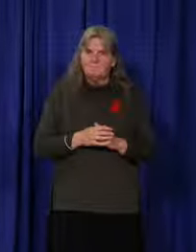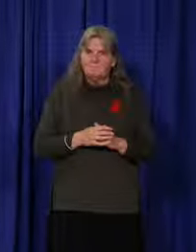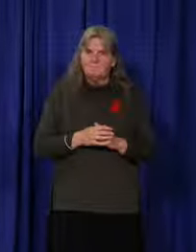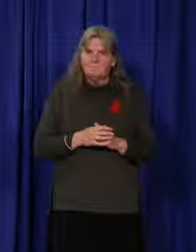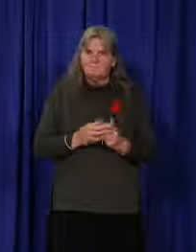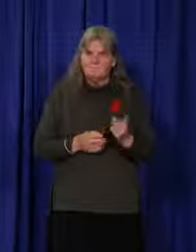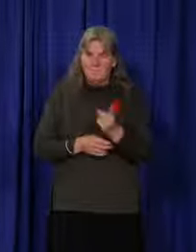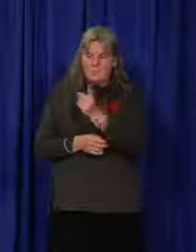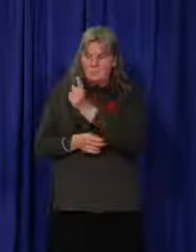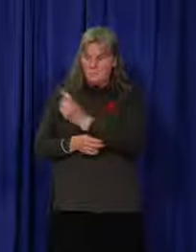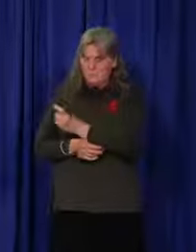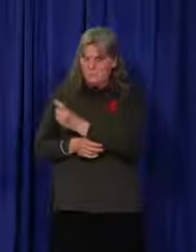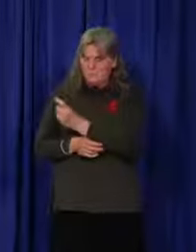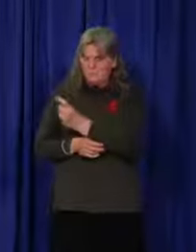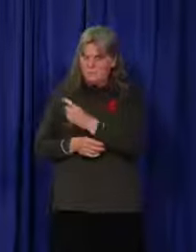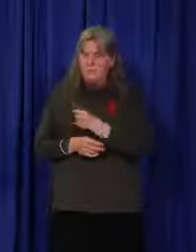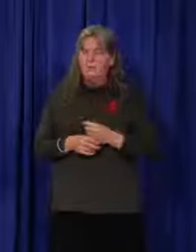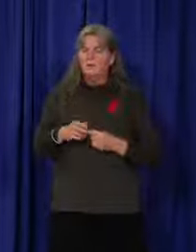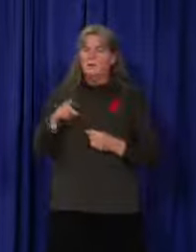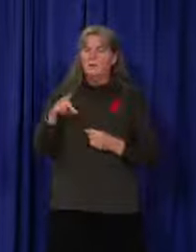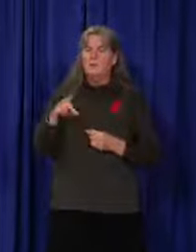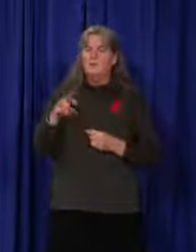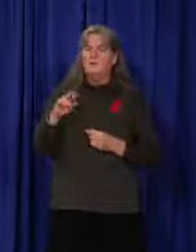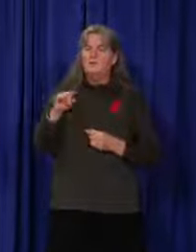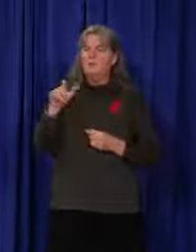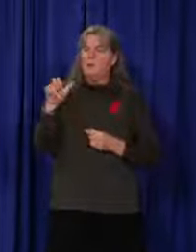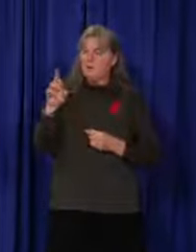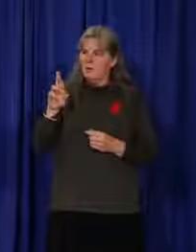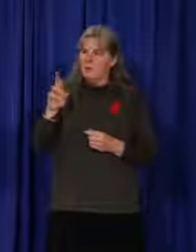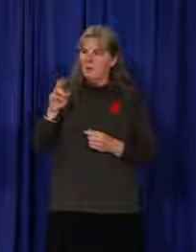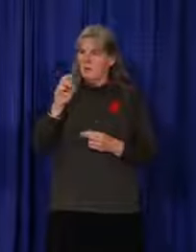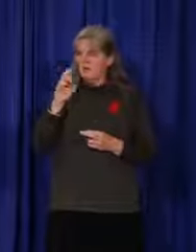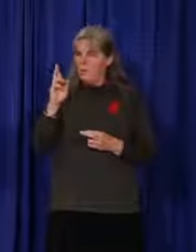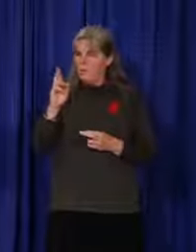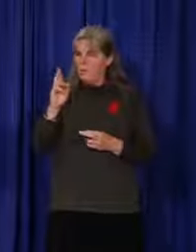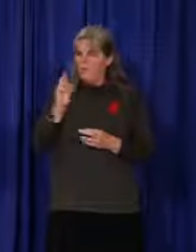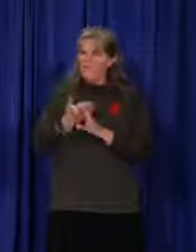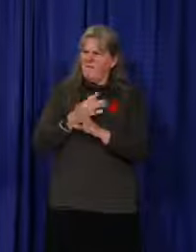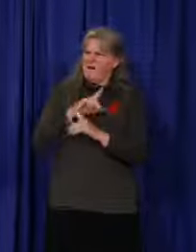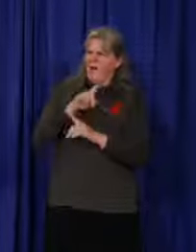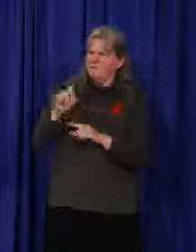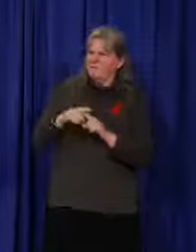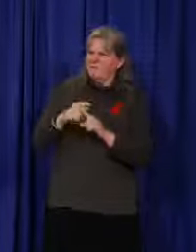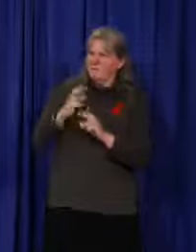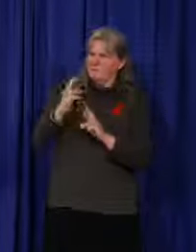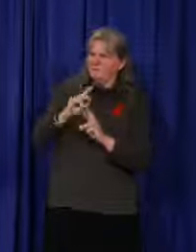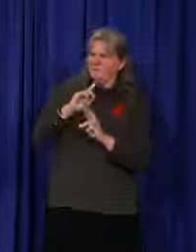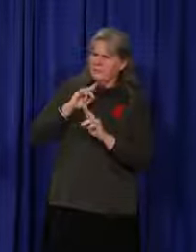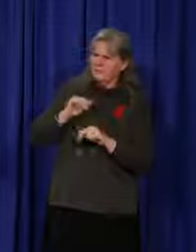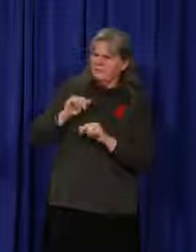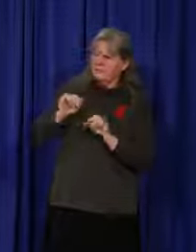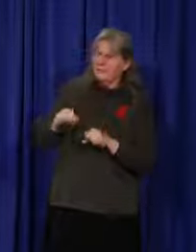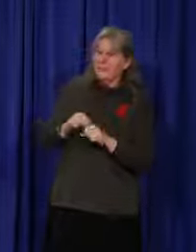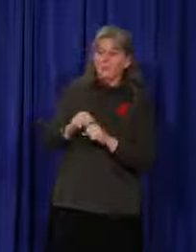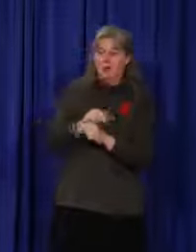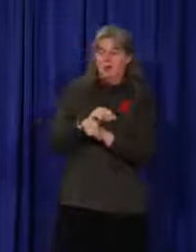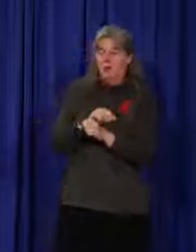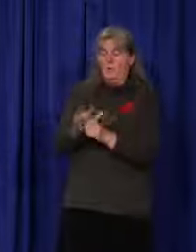capita basis right across the nation. But again, it's a little bit harder to get testing done in the north. And there's some northern